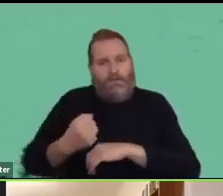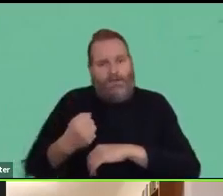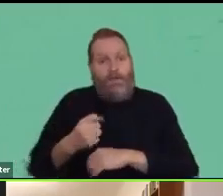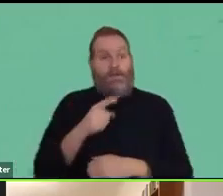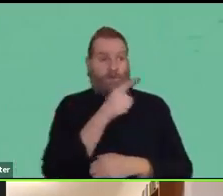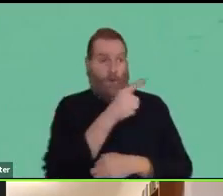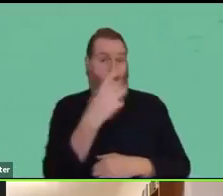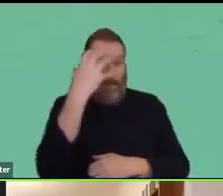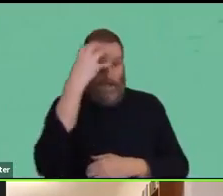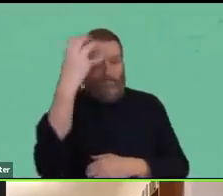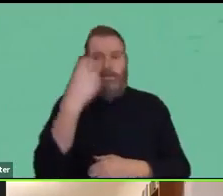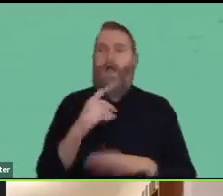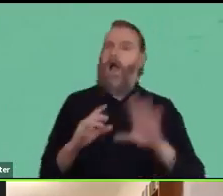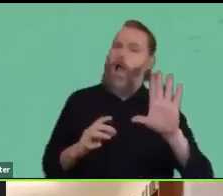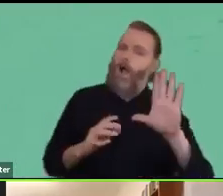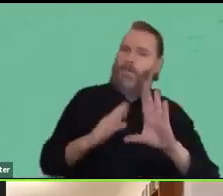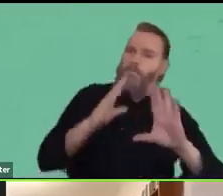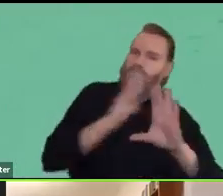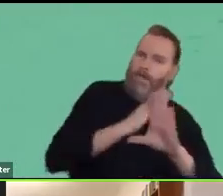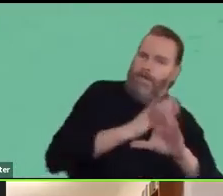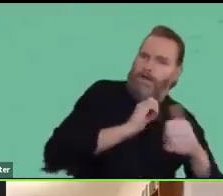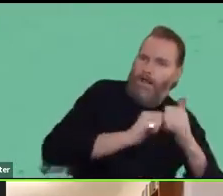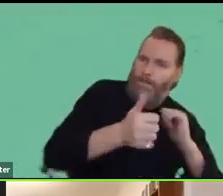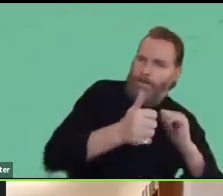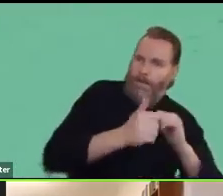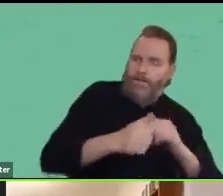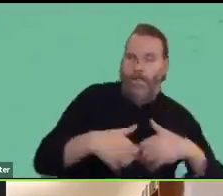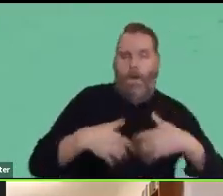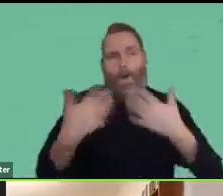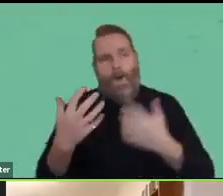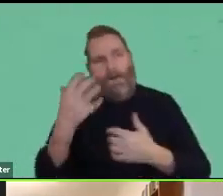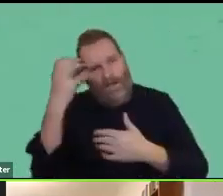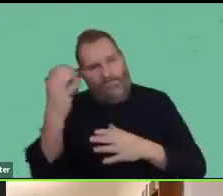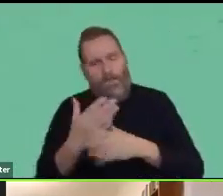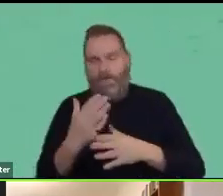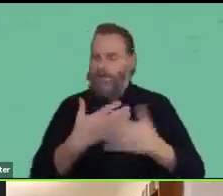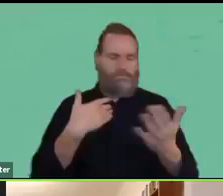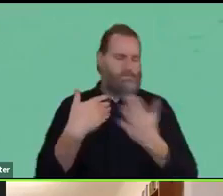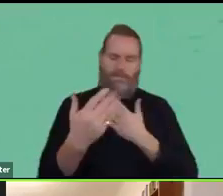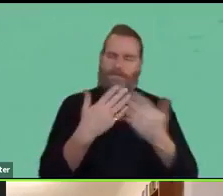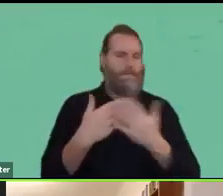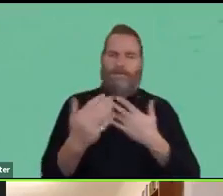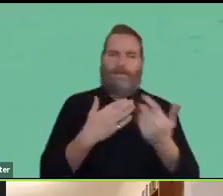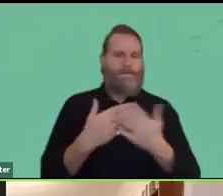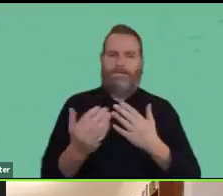people whether you're a shop worker, work in a job centre, or you're a cleaner, we all deserve